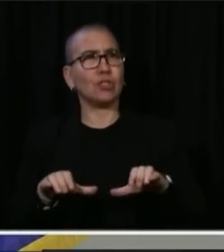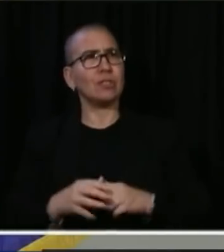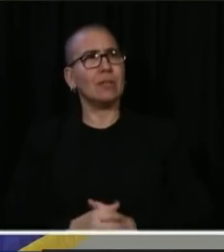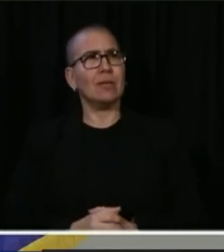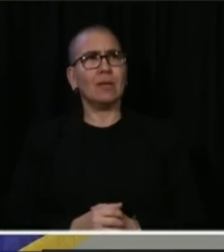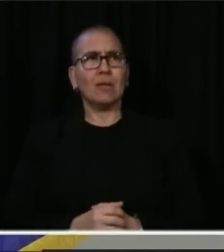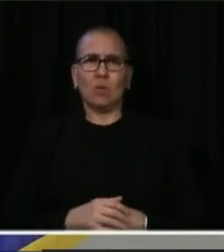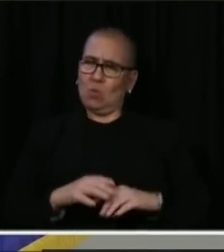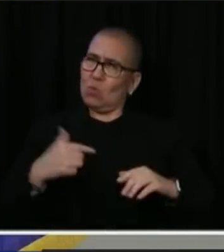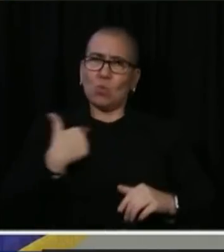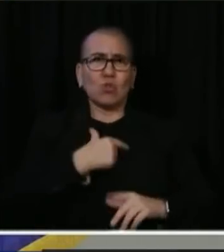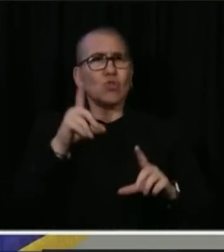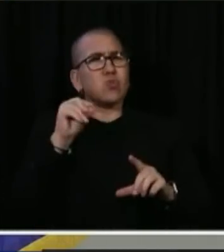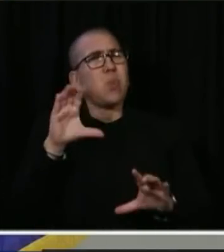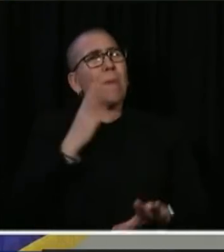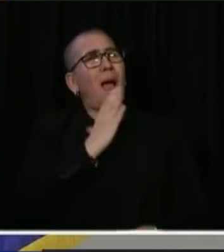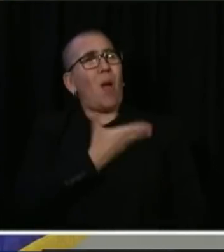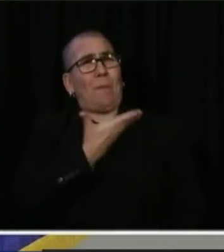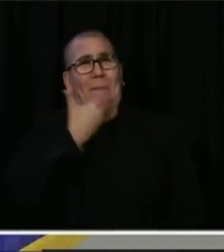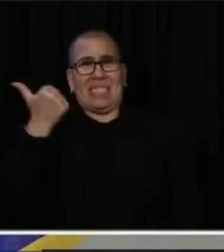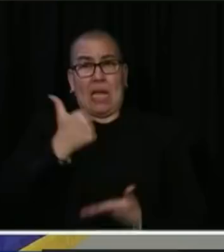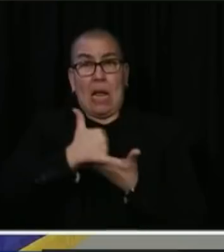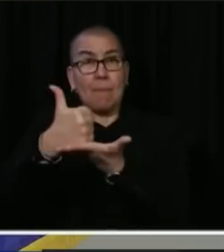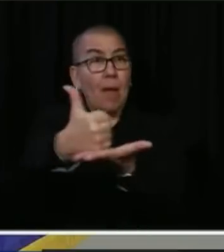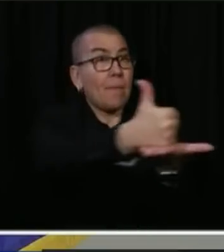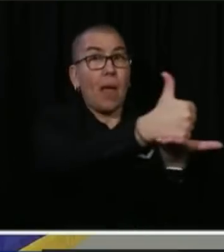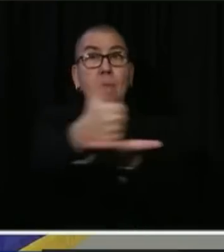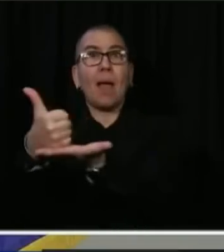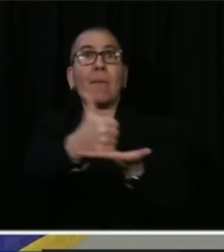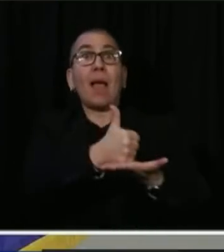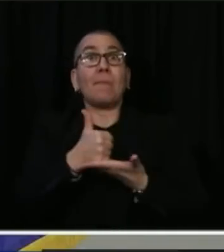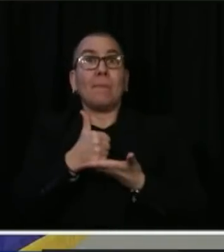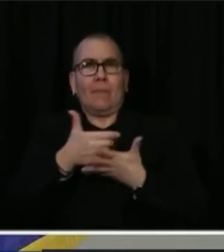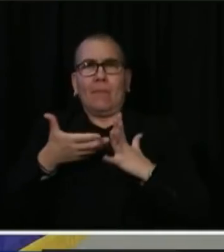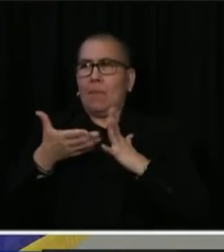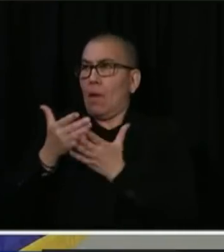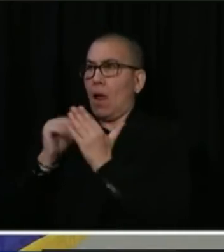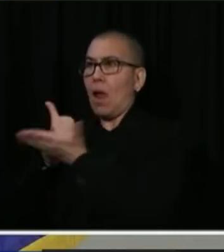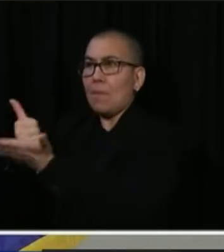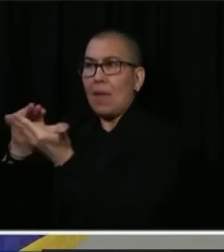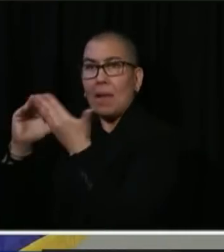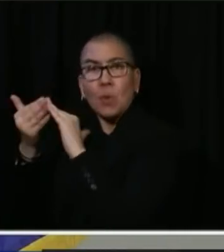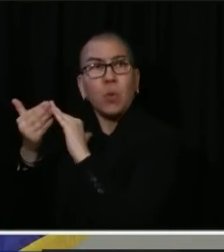WE ARE EXECUTING THIS AND HOLDING OURSELVES ACCOUNTABLE TO